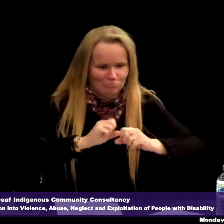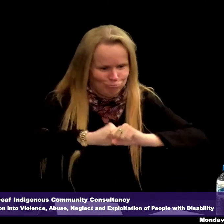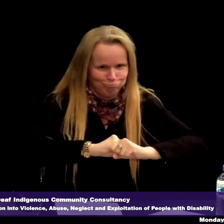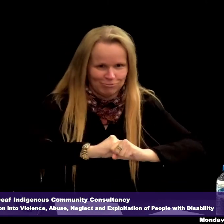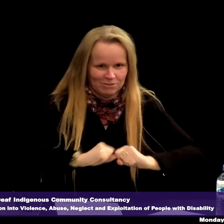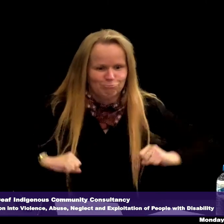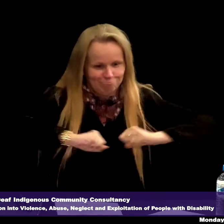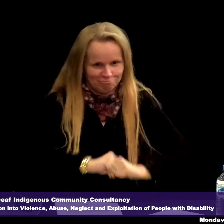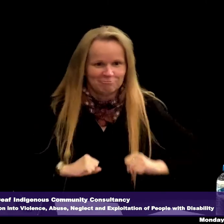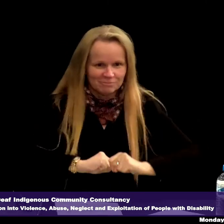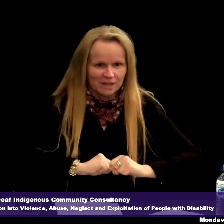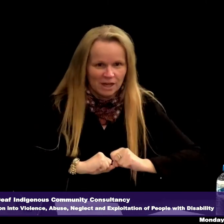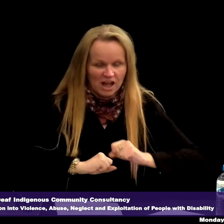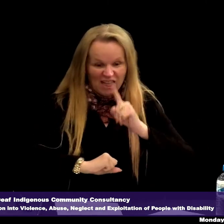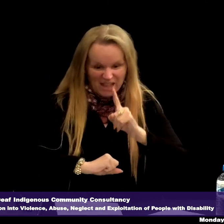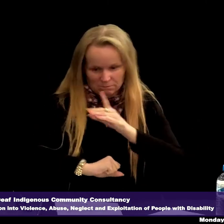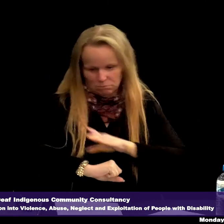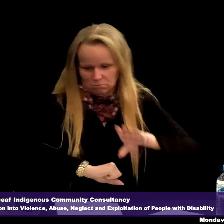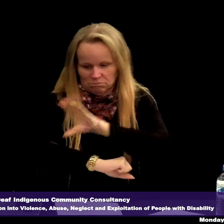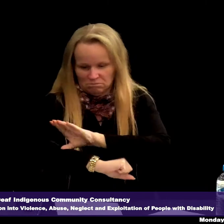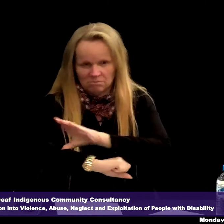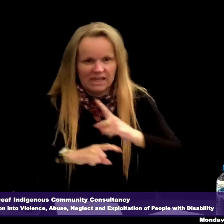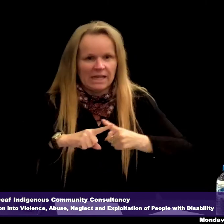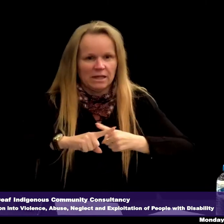cultural signs that I could hang on which was really - it was really an empowering